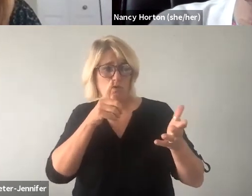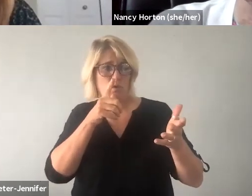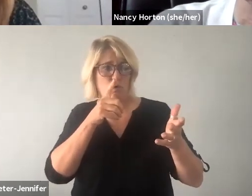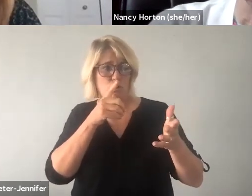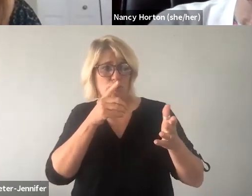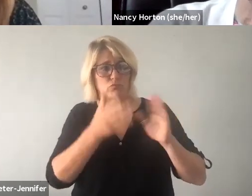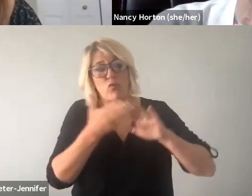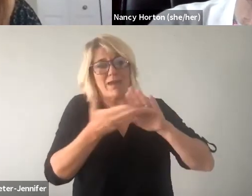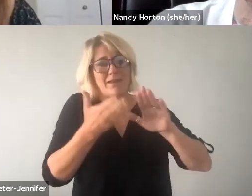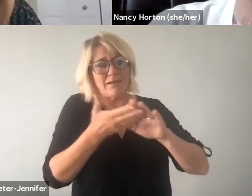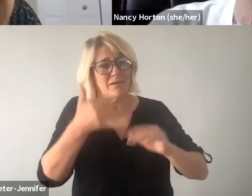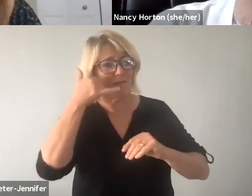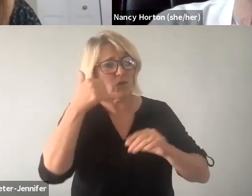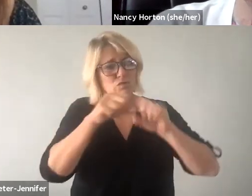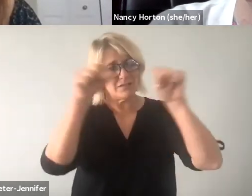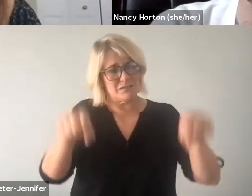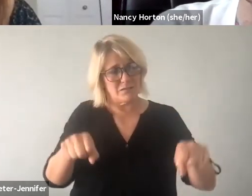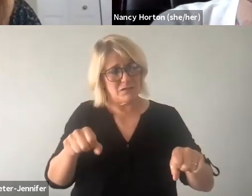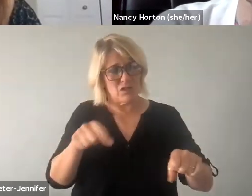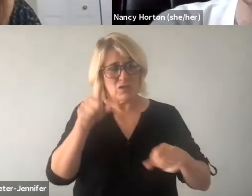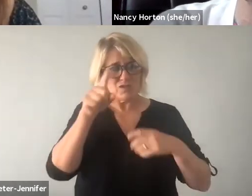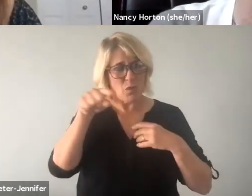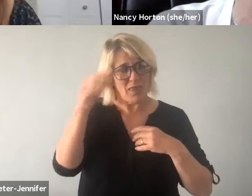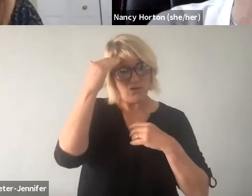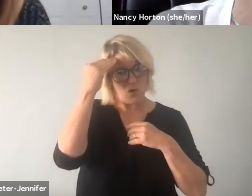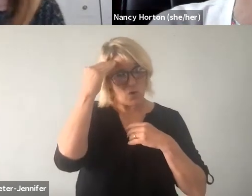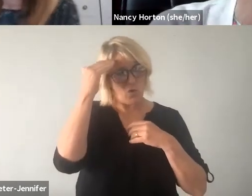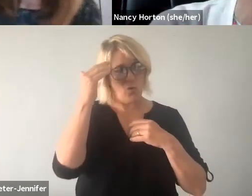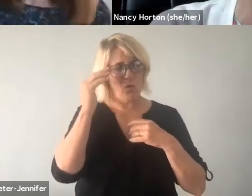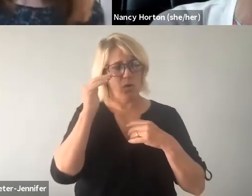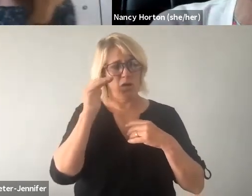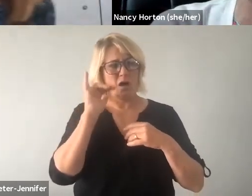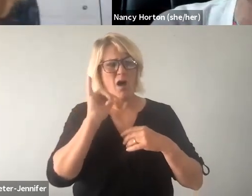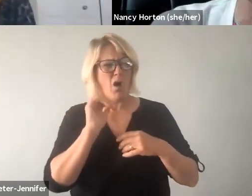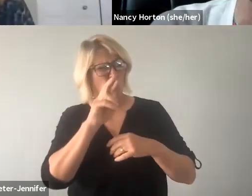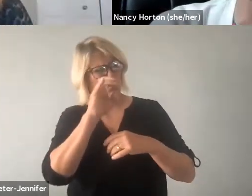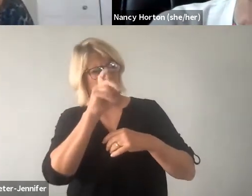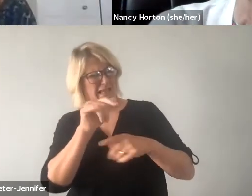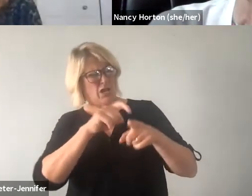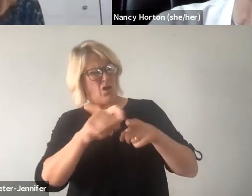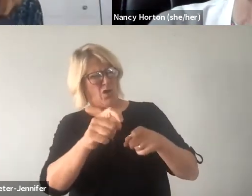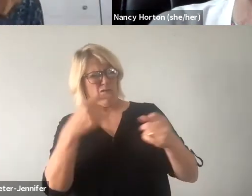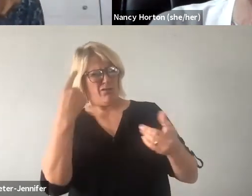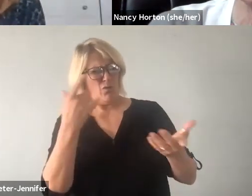often a matter of training for the people who are operating these